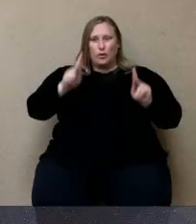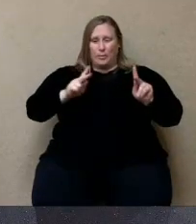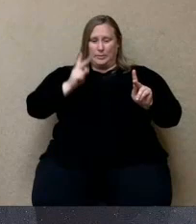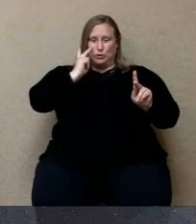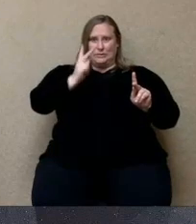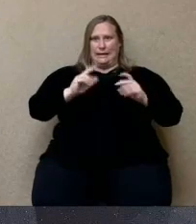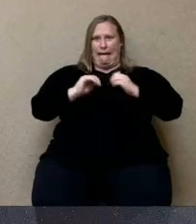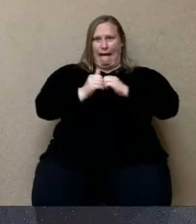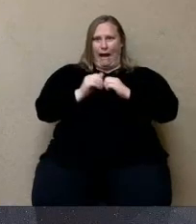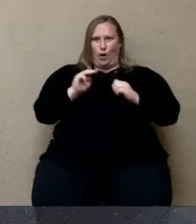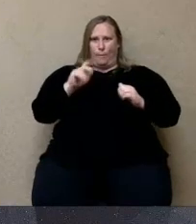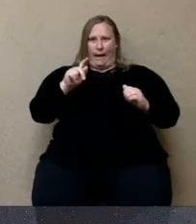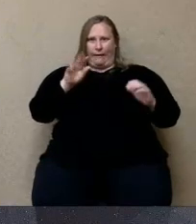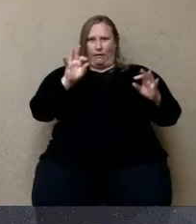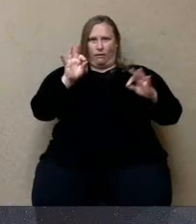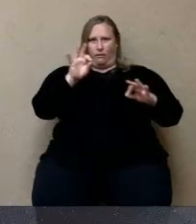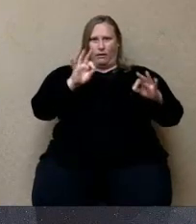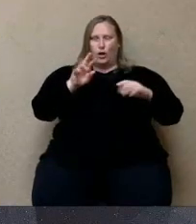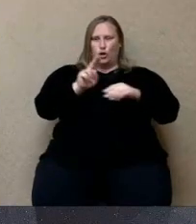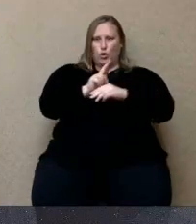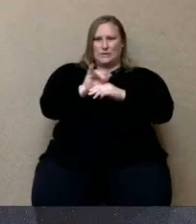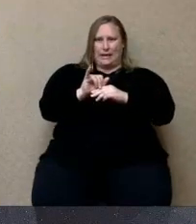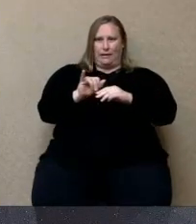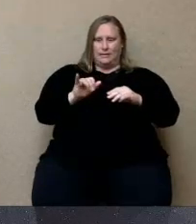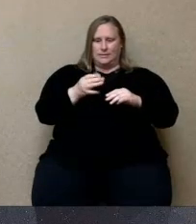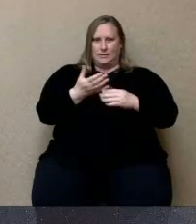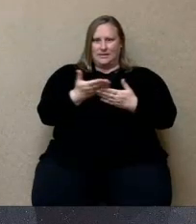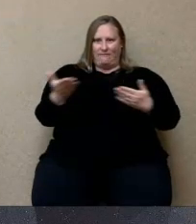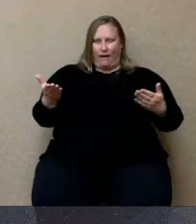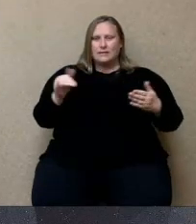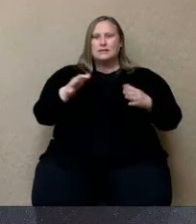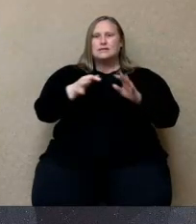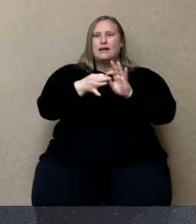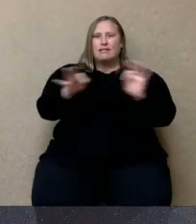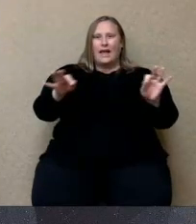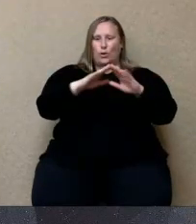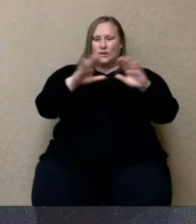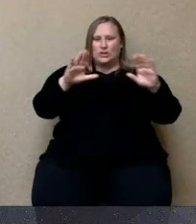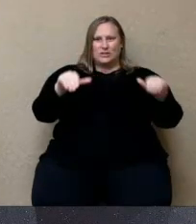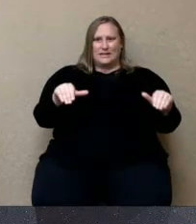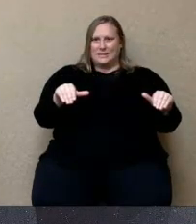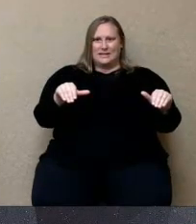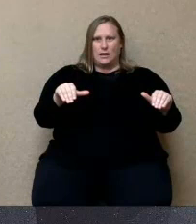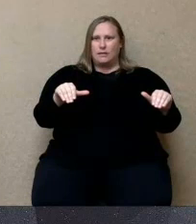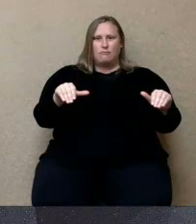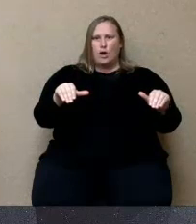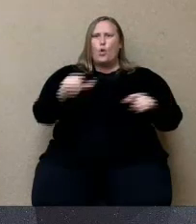the way that he communicates using his device. His language system would not feel intuitive to a lot of us,